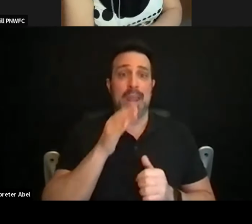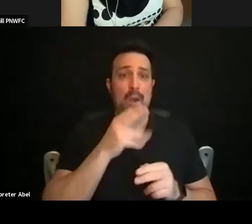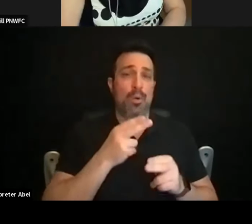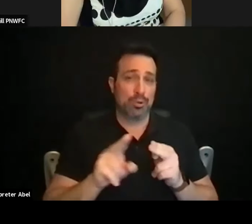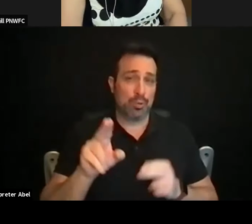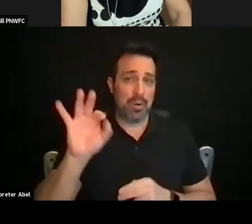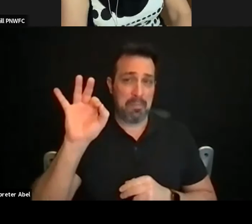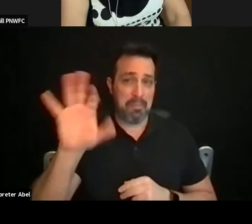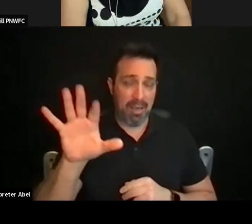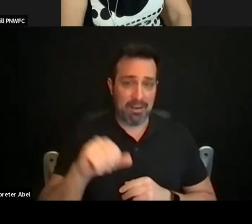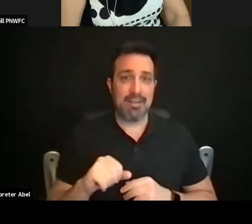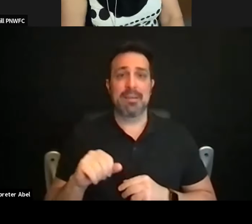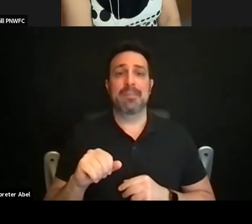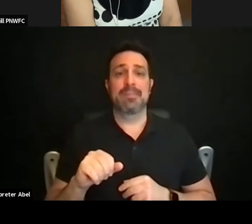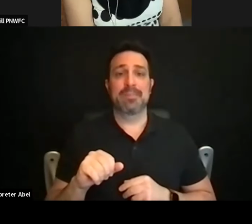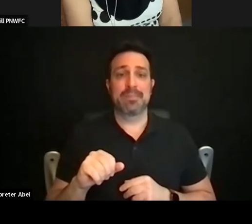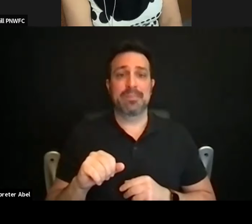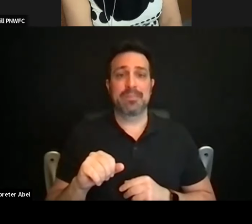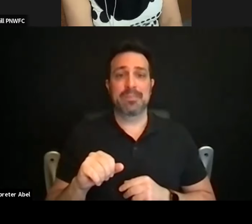practices for continuing to make our work as